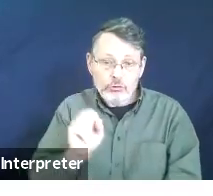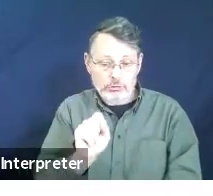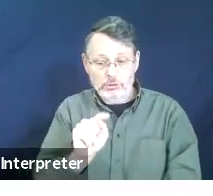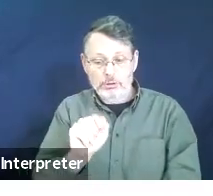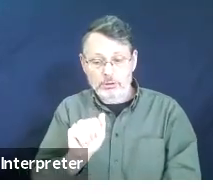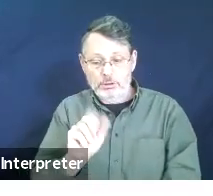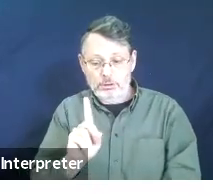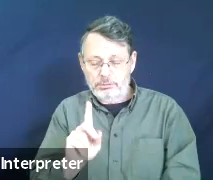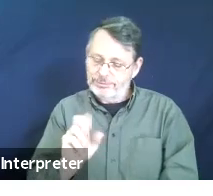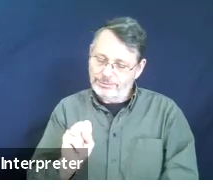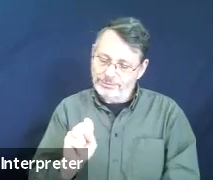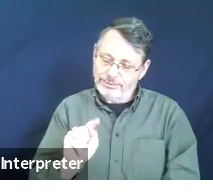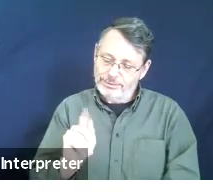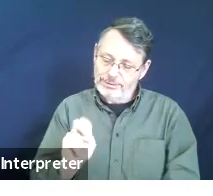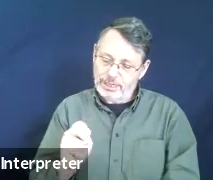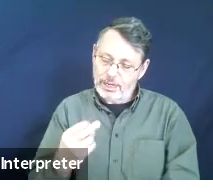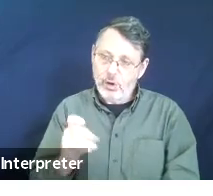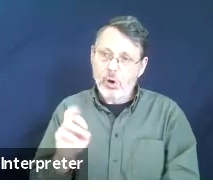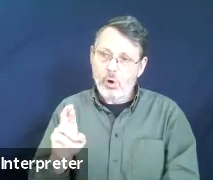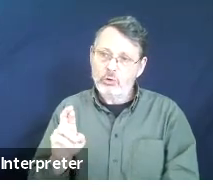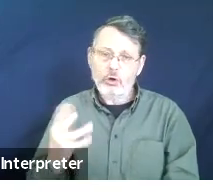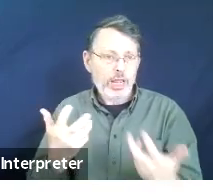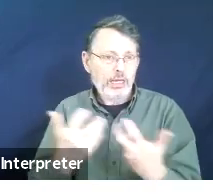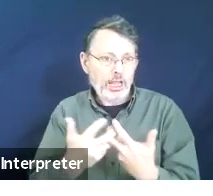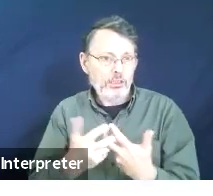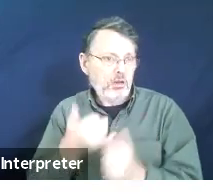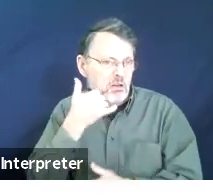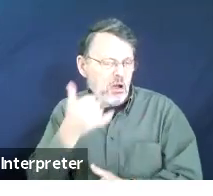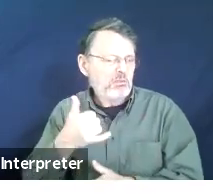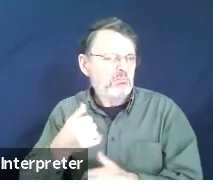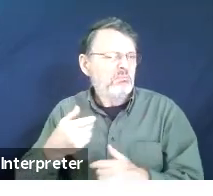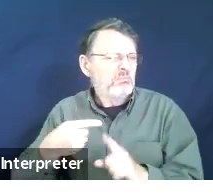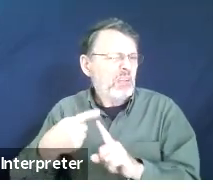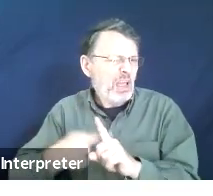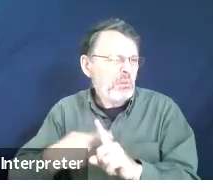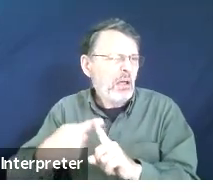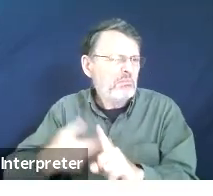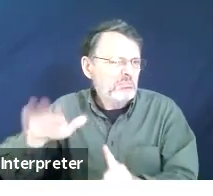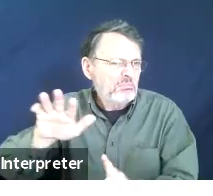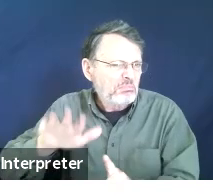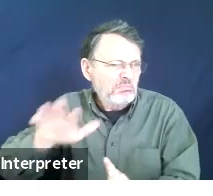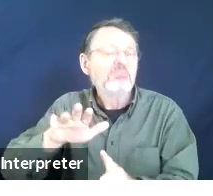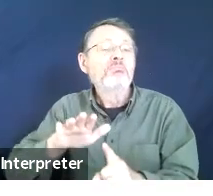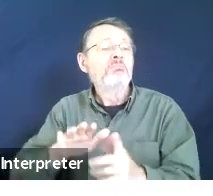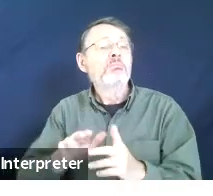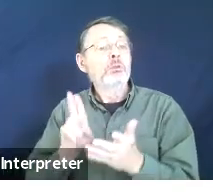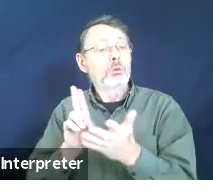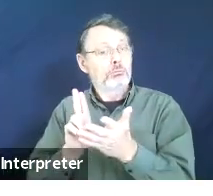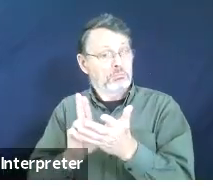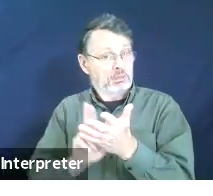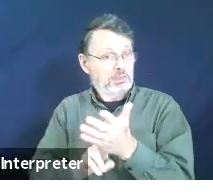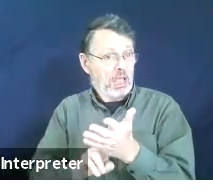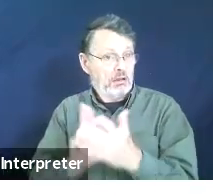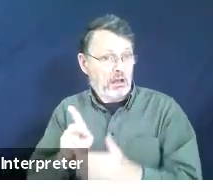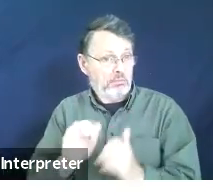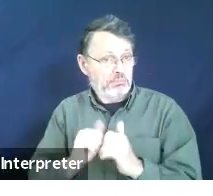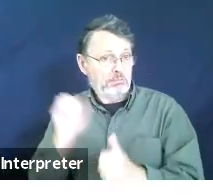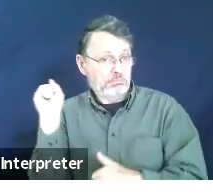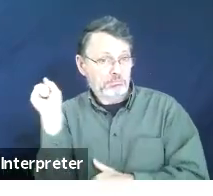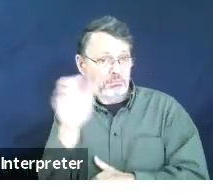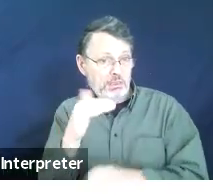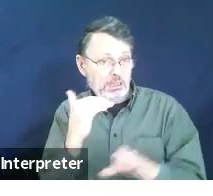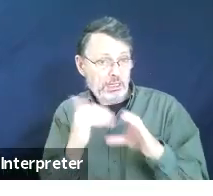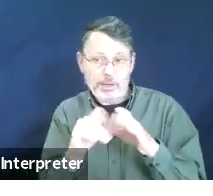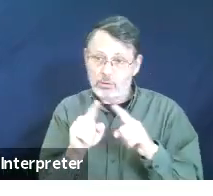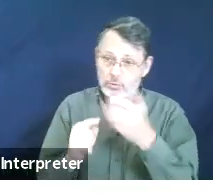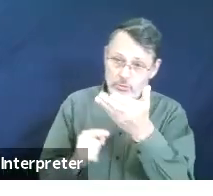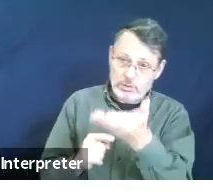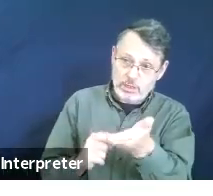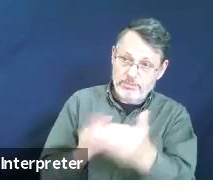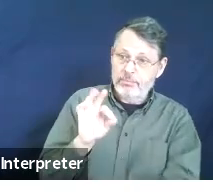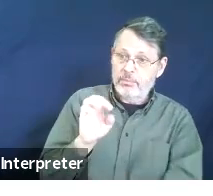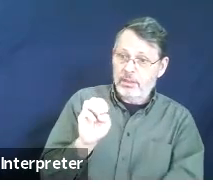they might happen about once a month, you can sign up by sending an email to FEMA disability